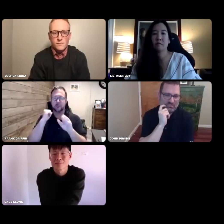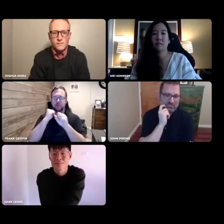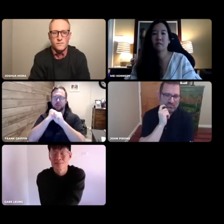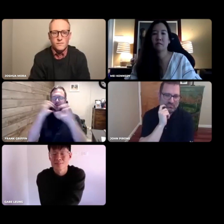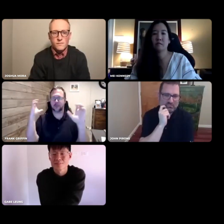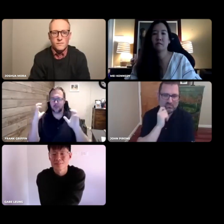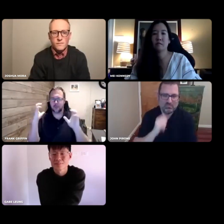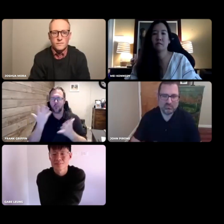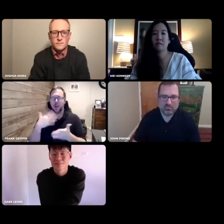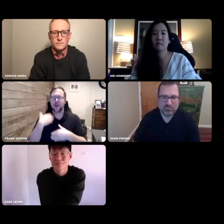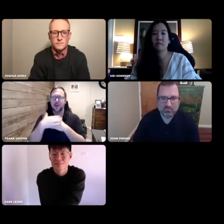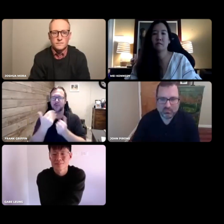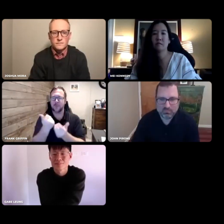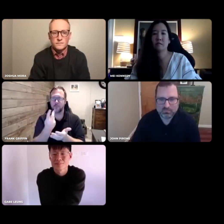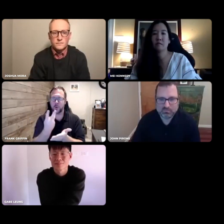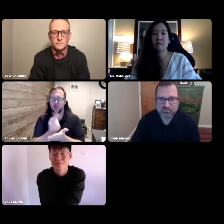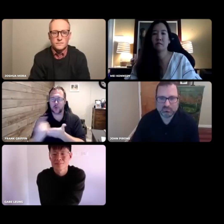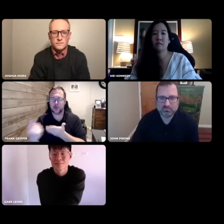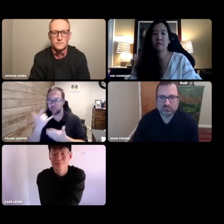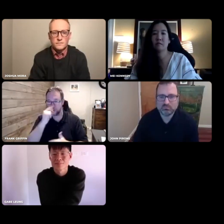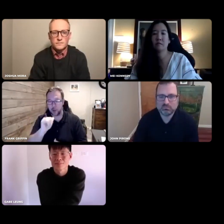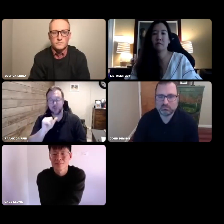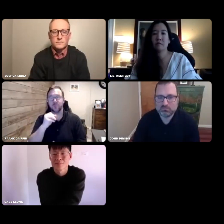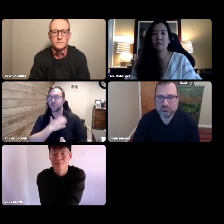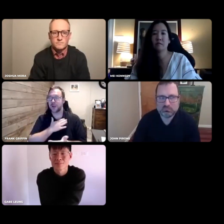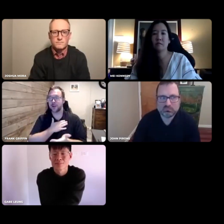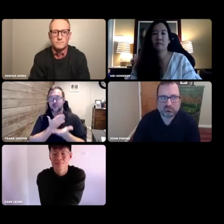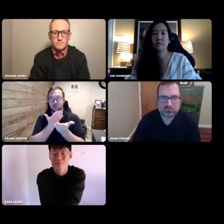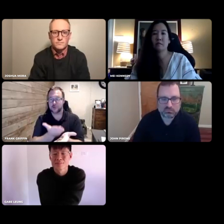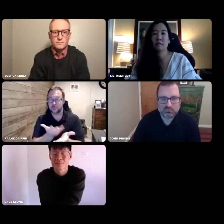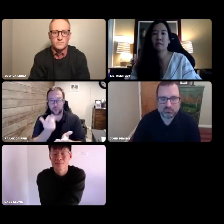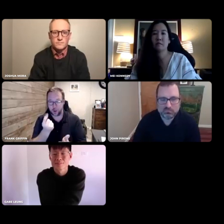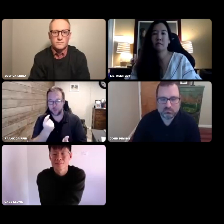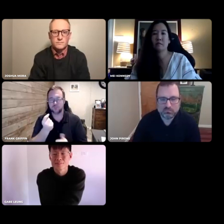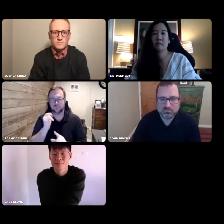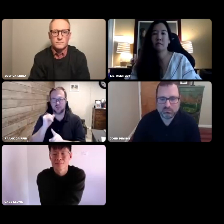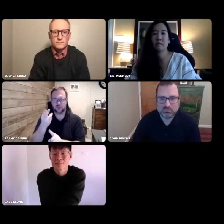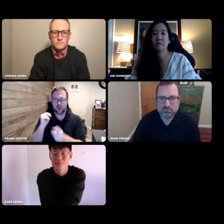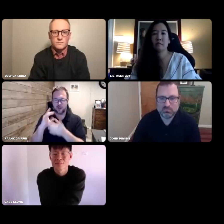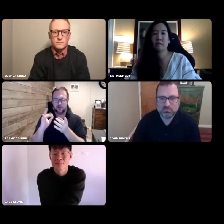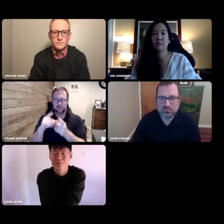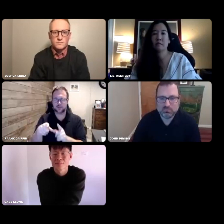So, teachers and instructors, envision what the next 4-6 weeks look like.